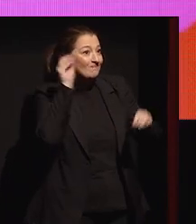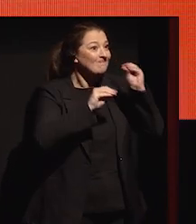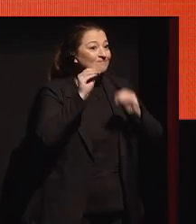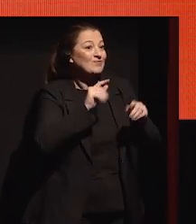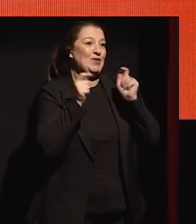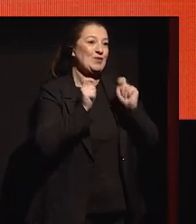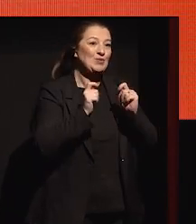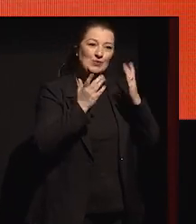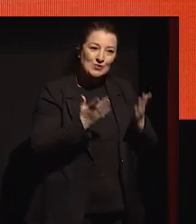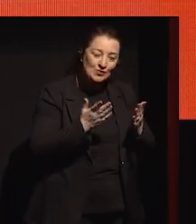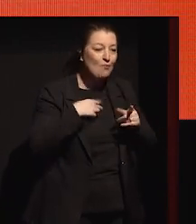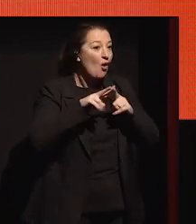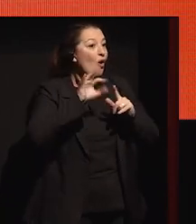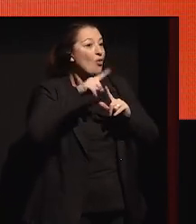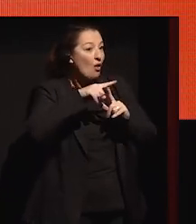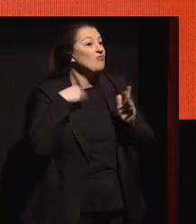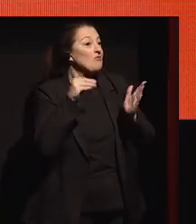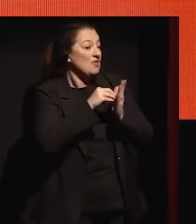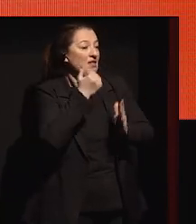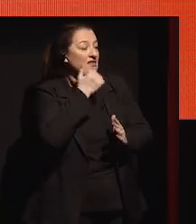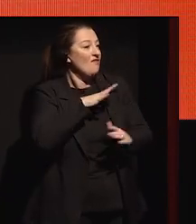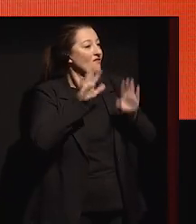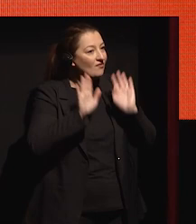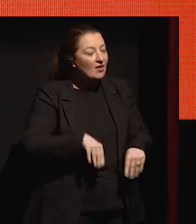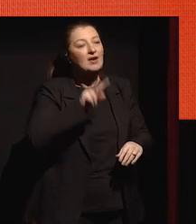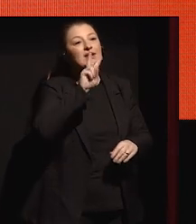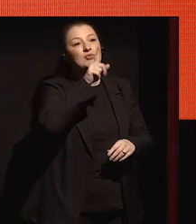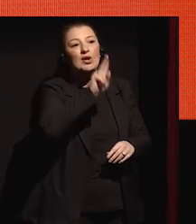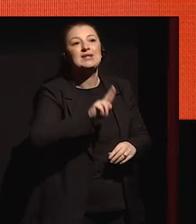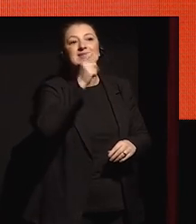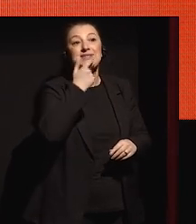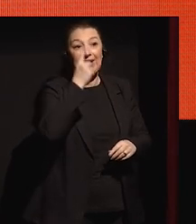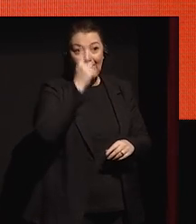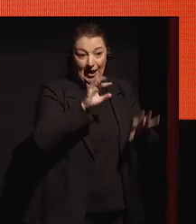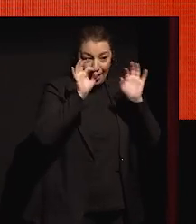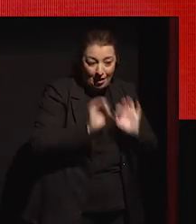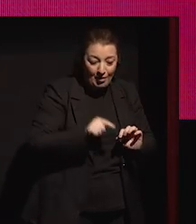although I have my notes. Since 2017, we have been working with a large group